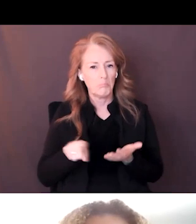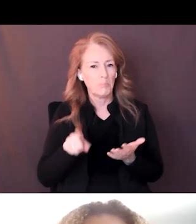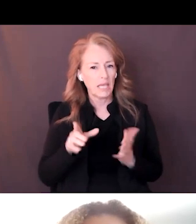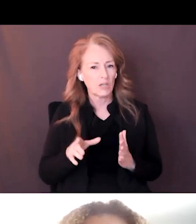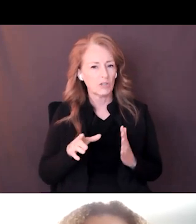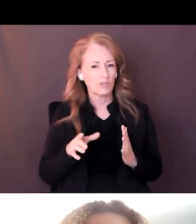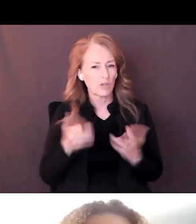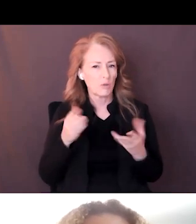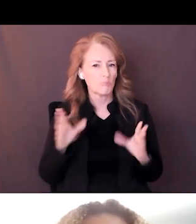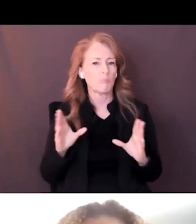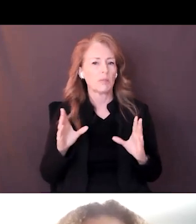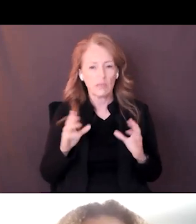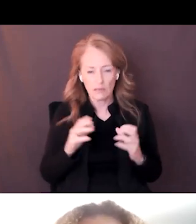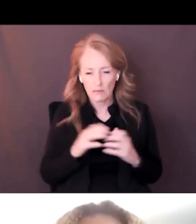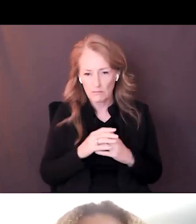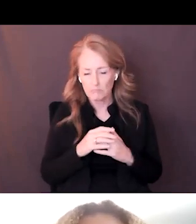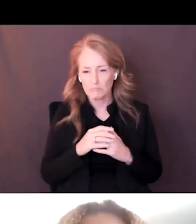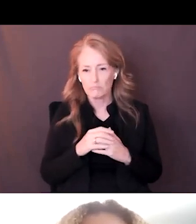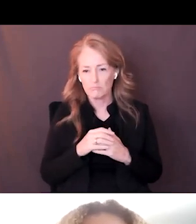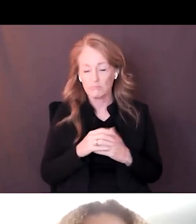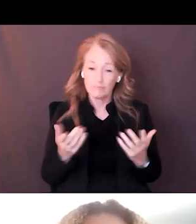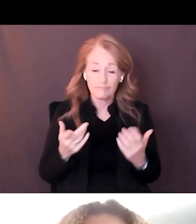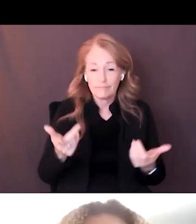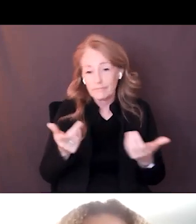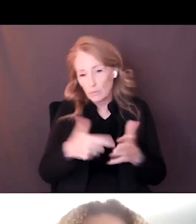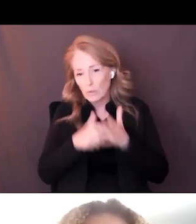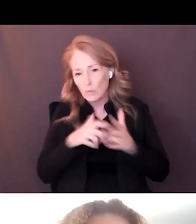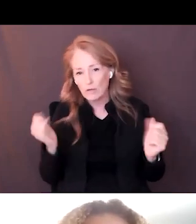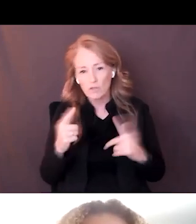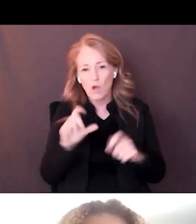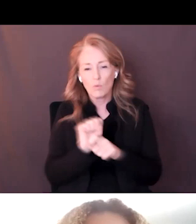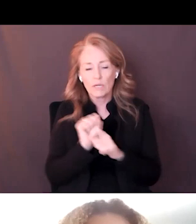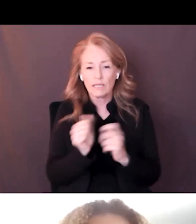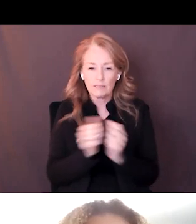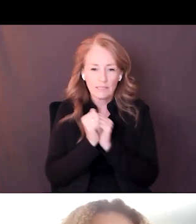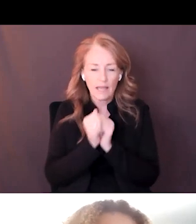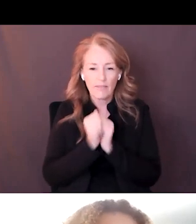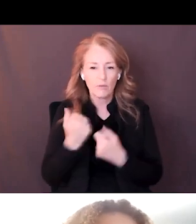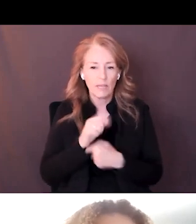IT IS ALL GOING TO TAKE US WORKING TOGETHER FOR THAT 38.9 BILLION